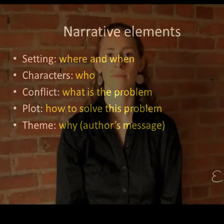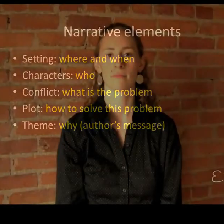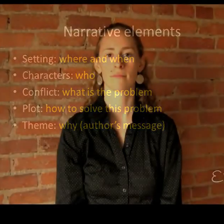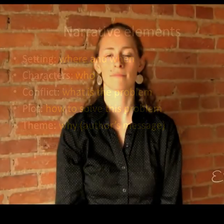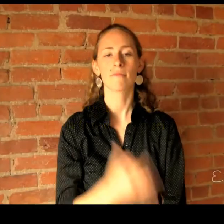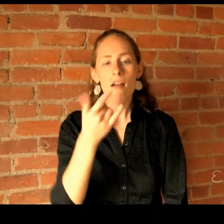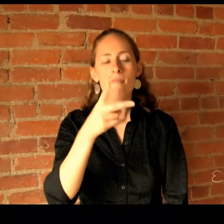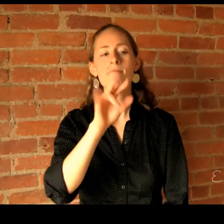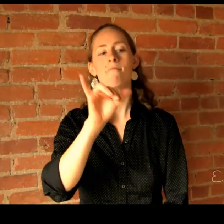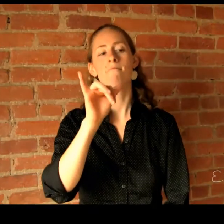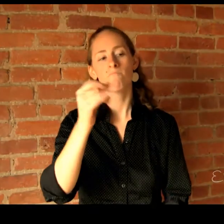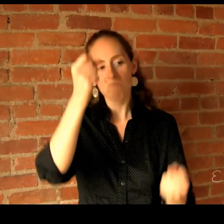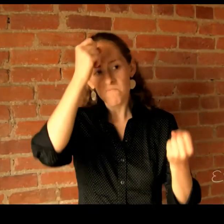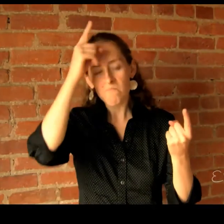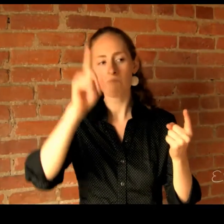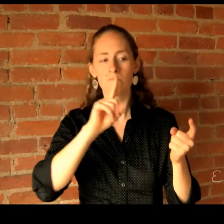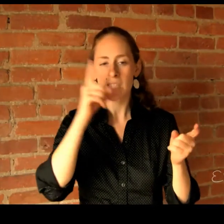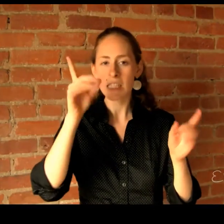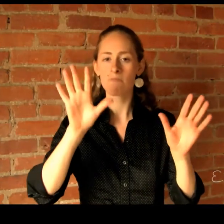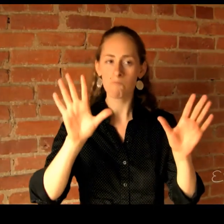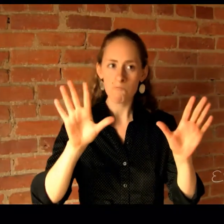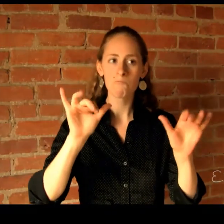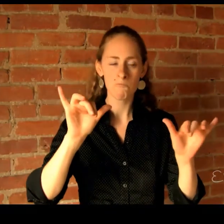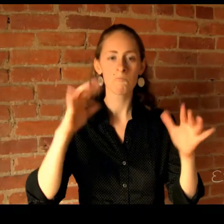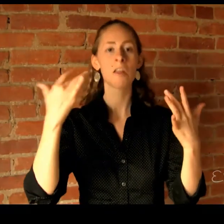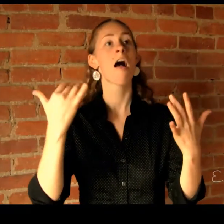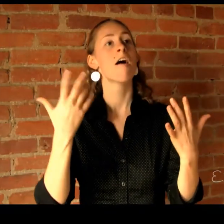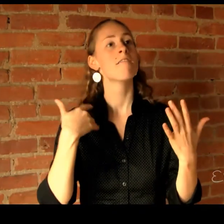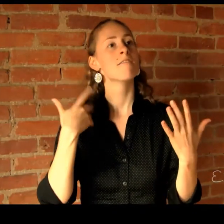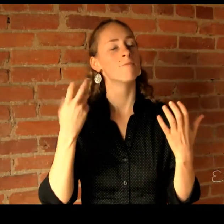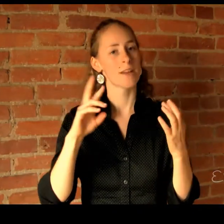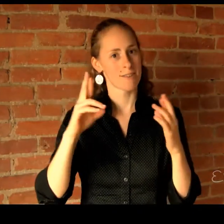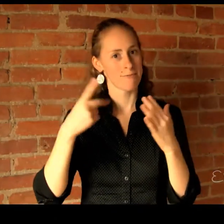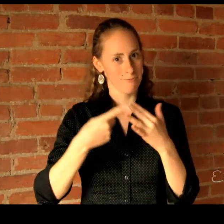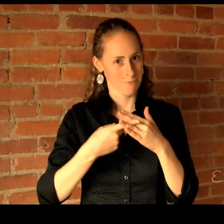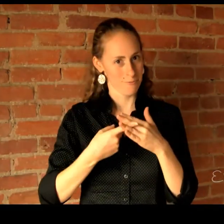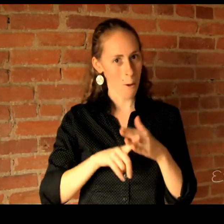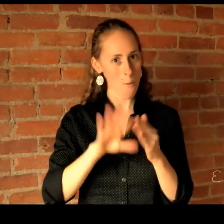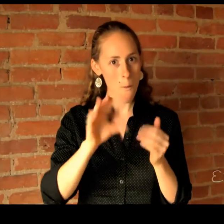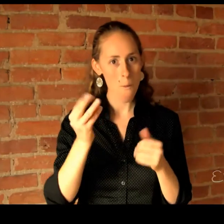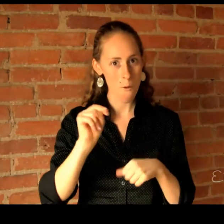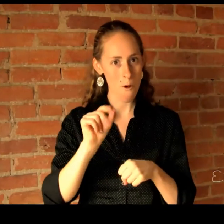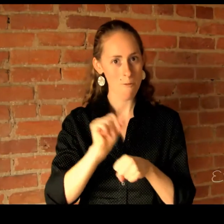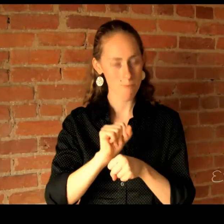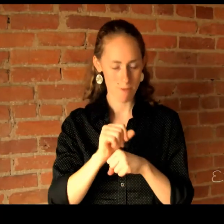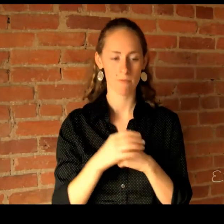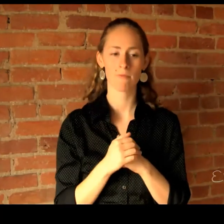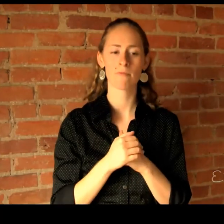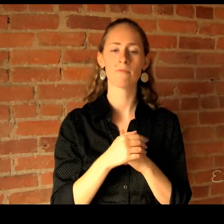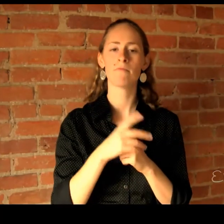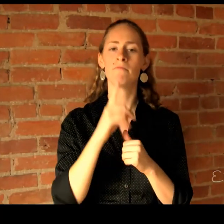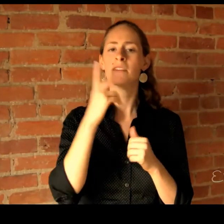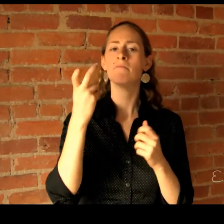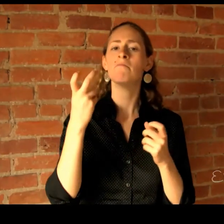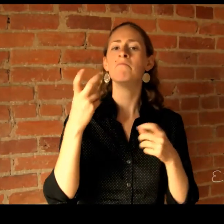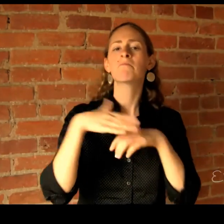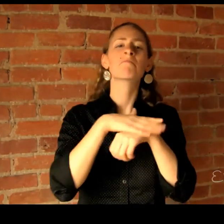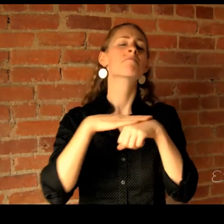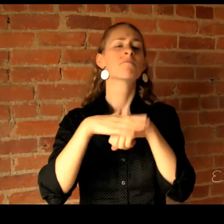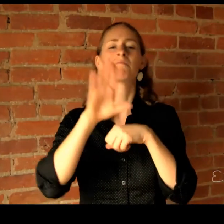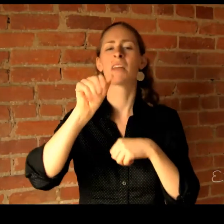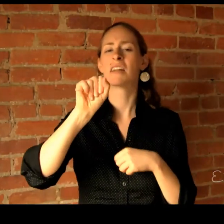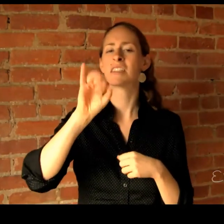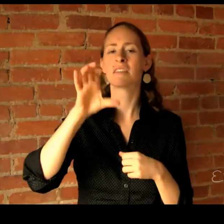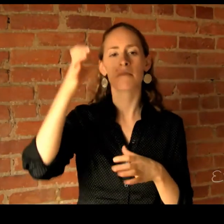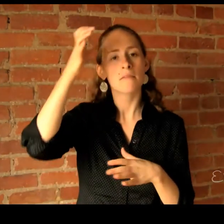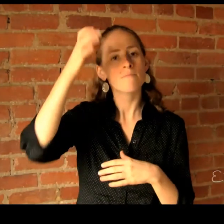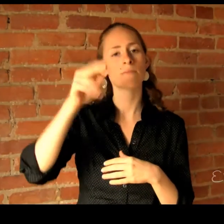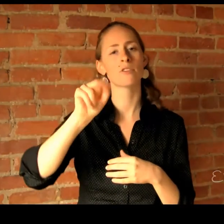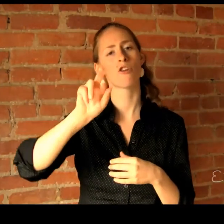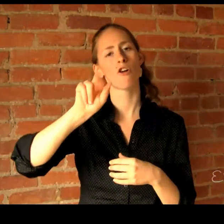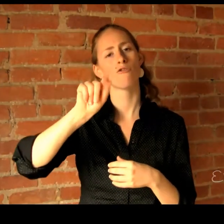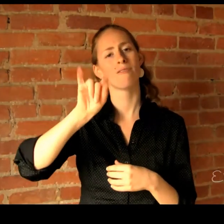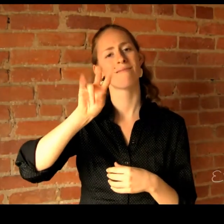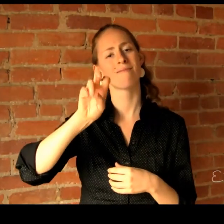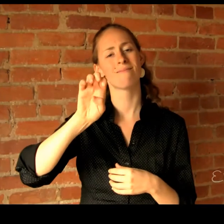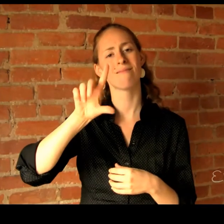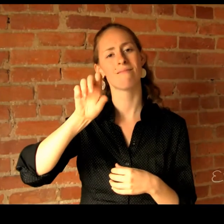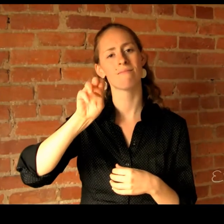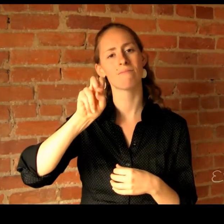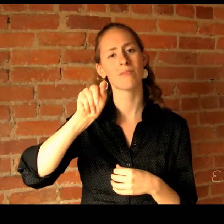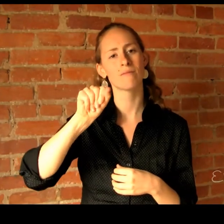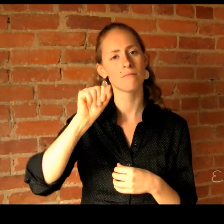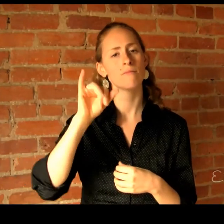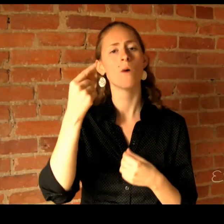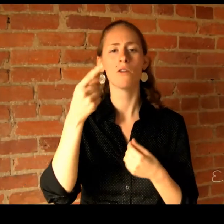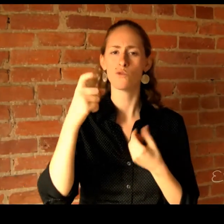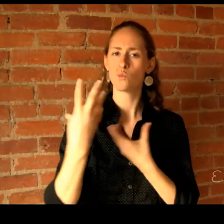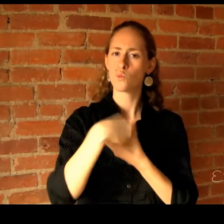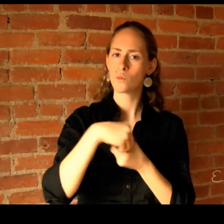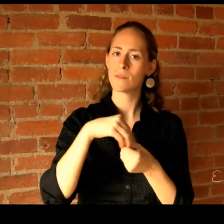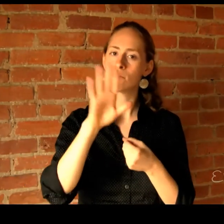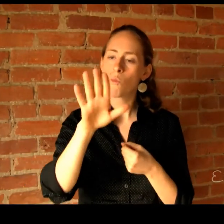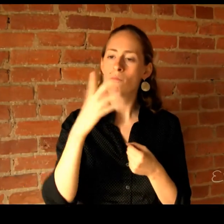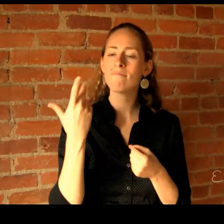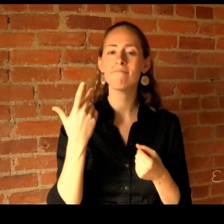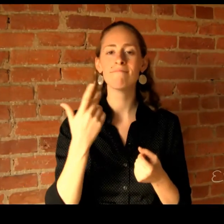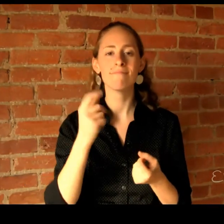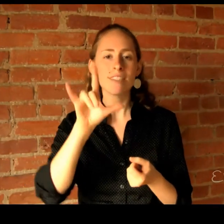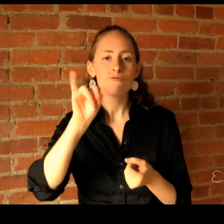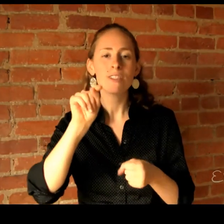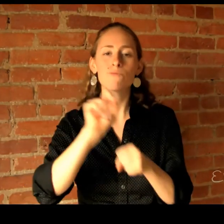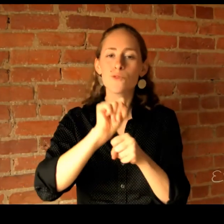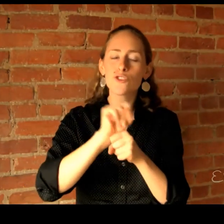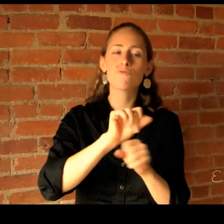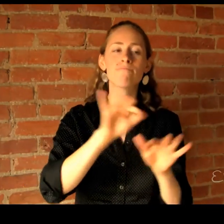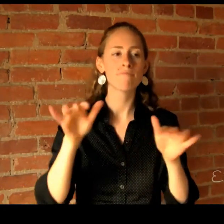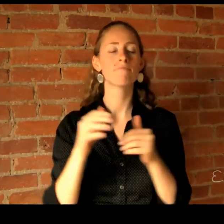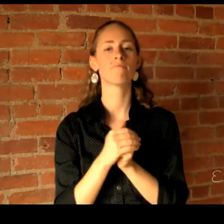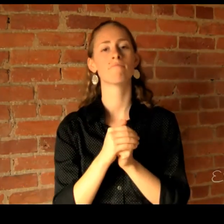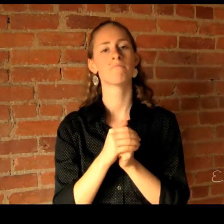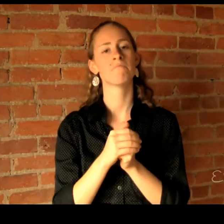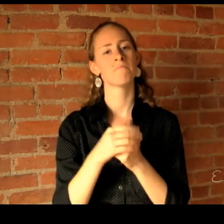Once you start creating your literature, do consider including narrative elements. Start with the 5 W’s: